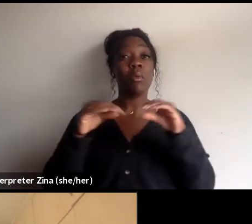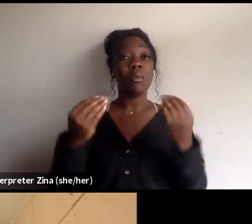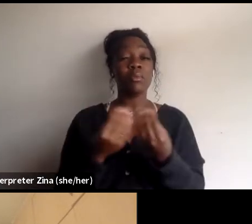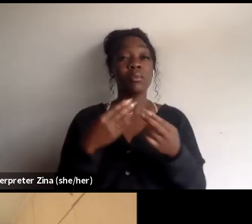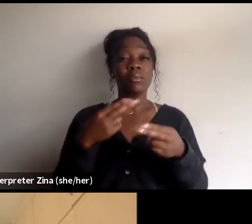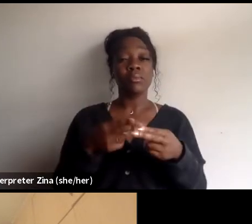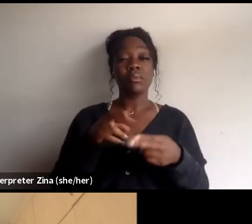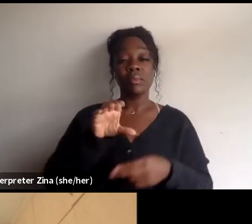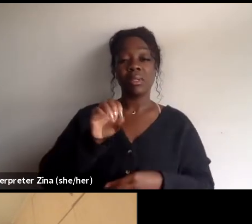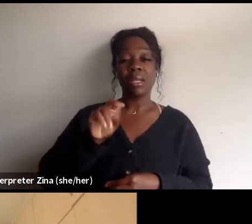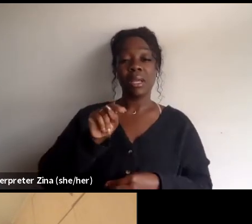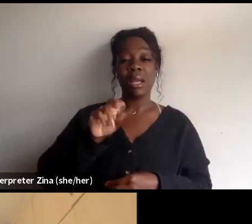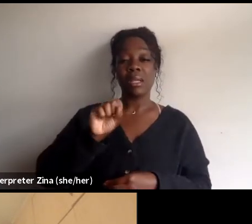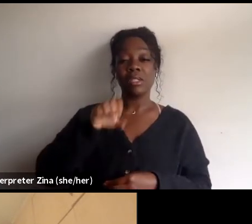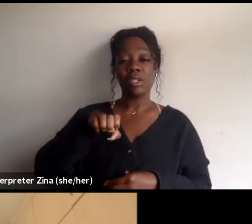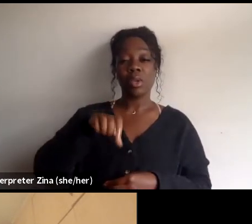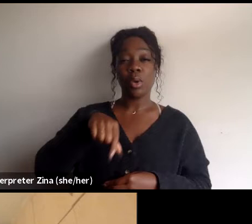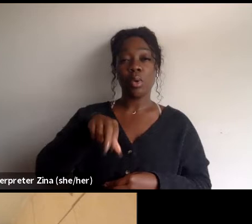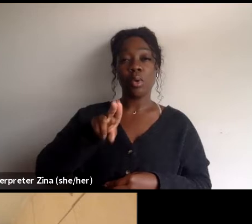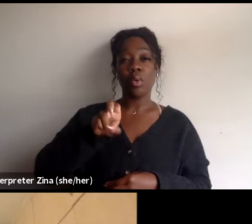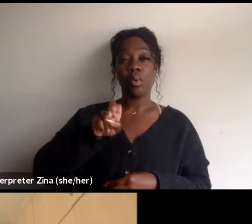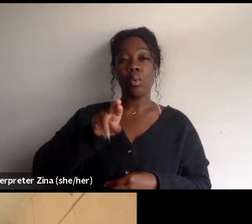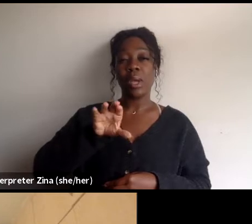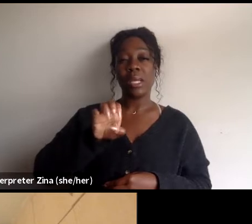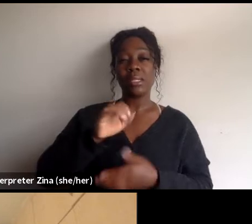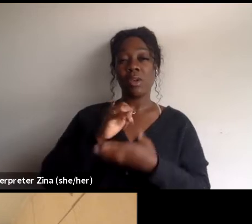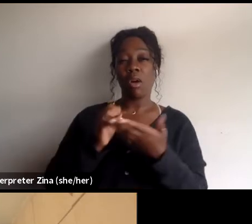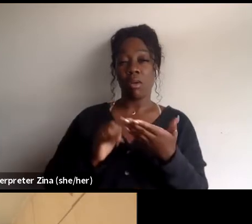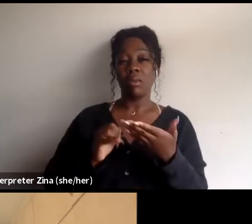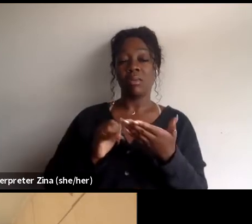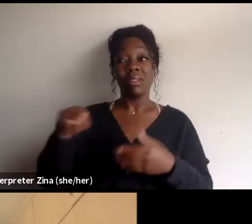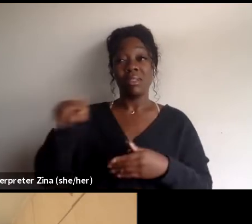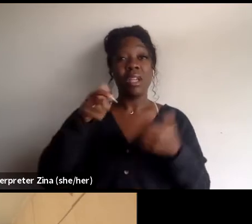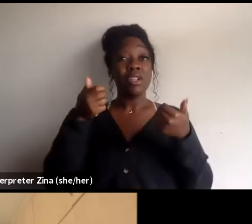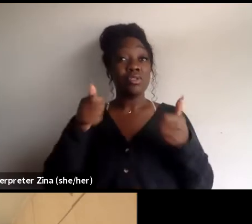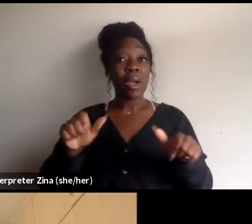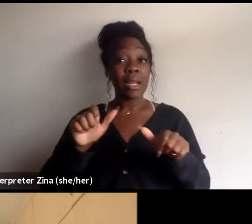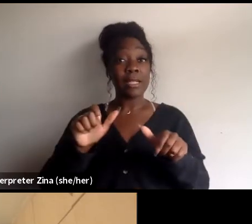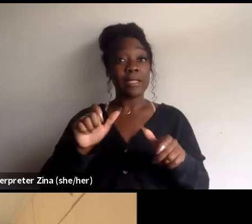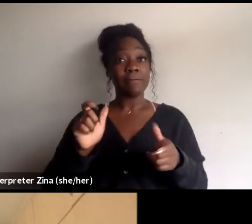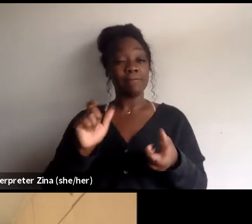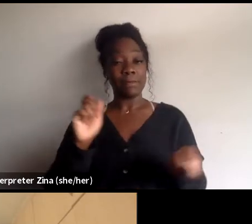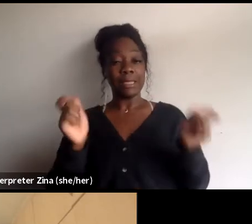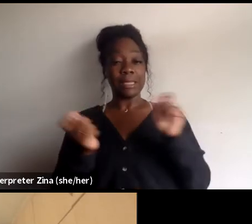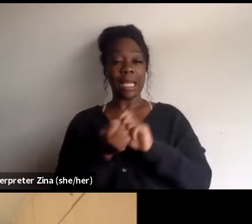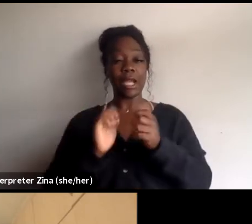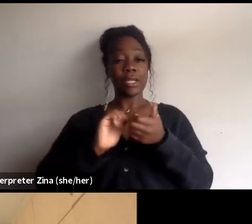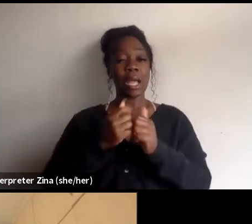In short they seek to try to shift the way we think and talk about migration.